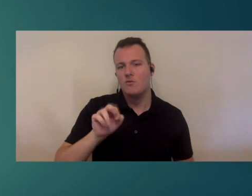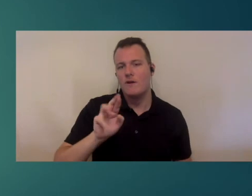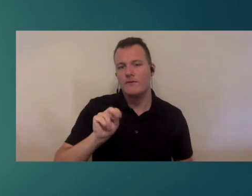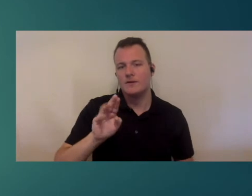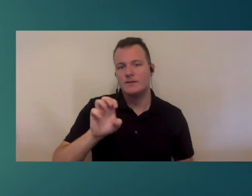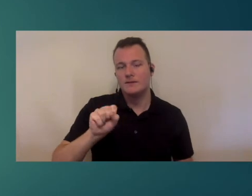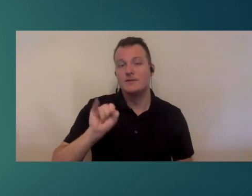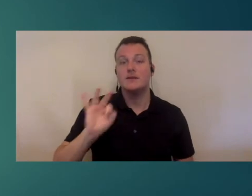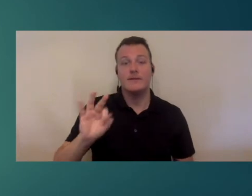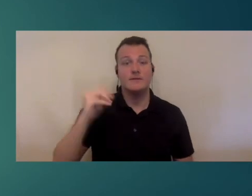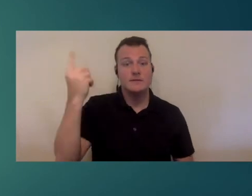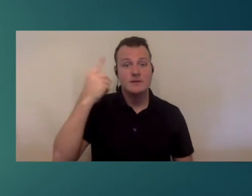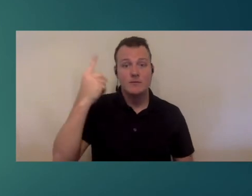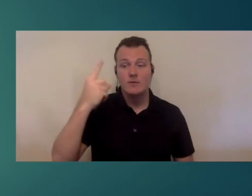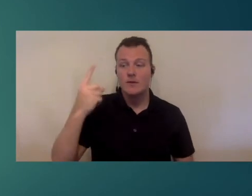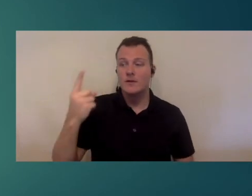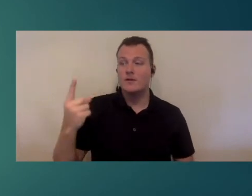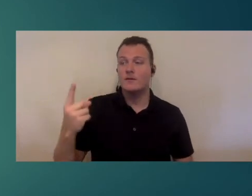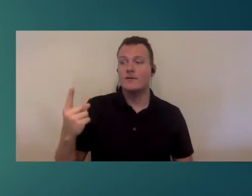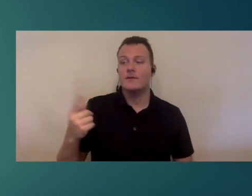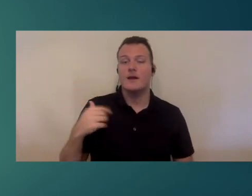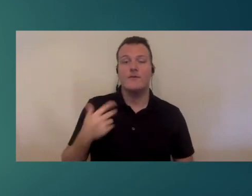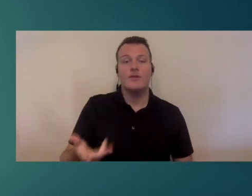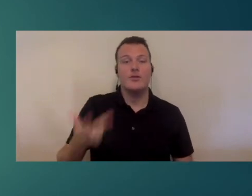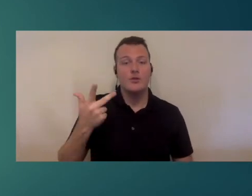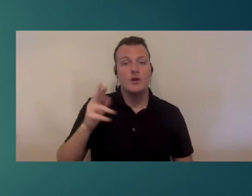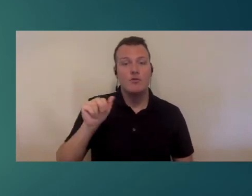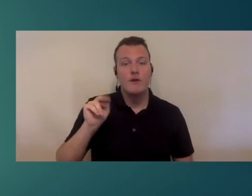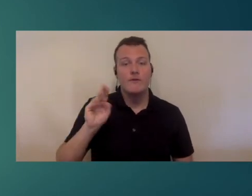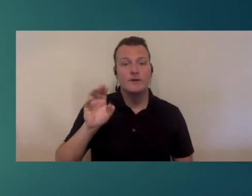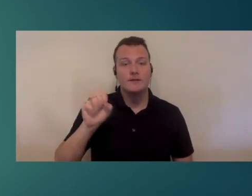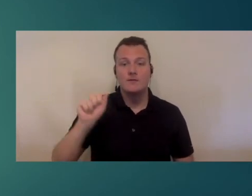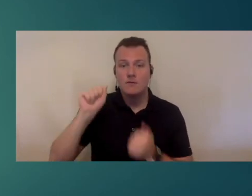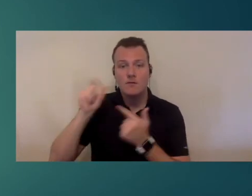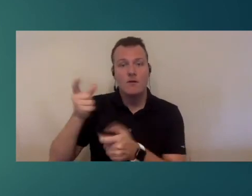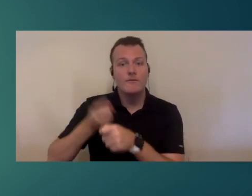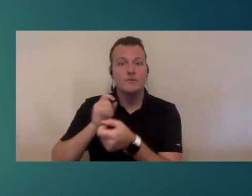if somebody shows up with just three references, and they're all from school, I